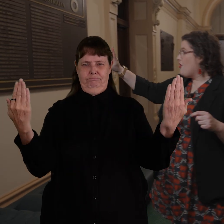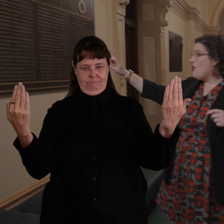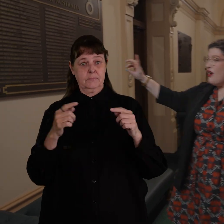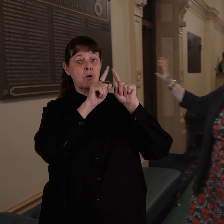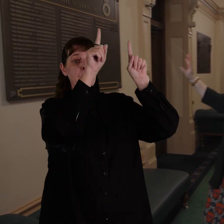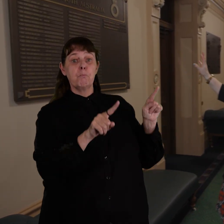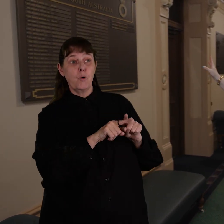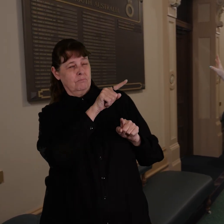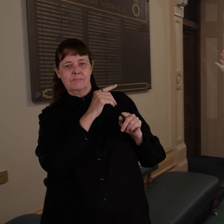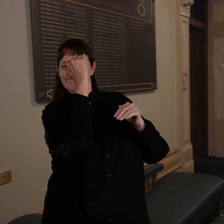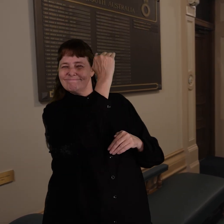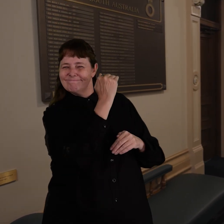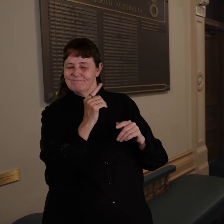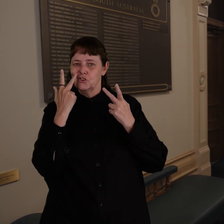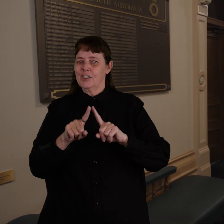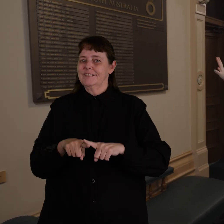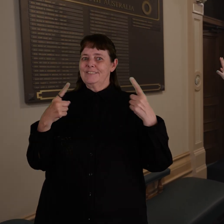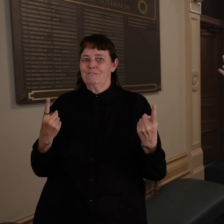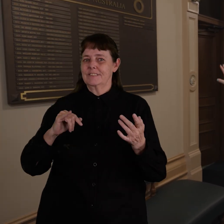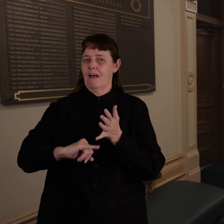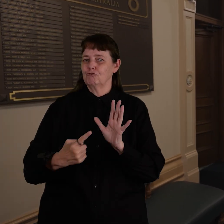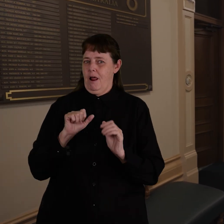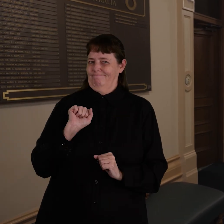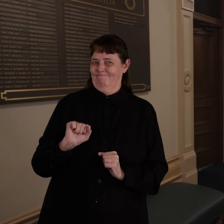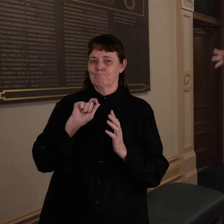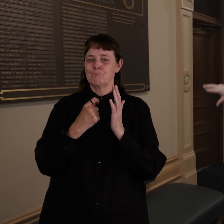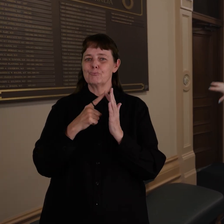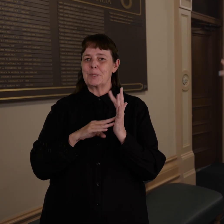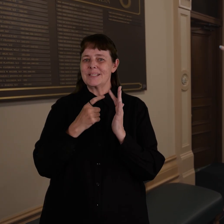that on either side of the chamber doors, we have some boards that showcase the different